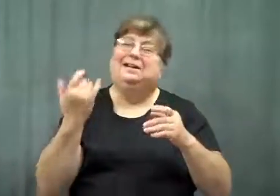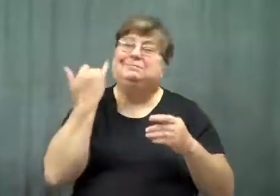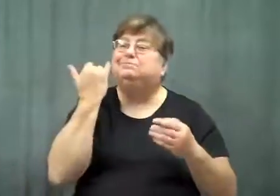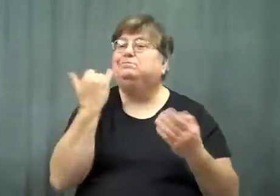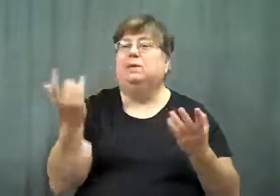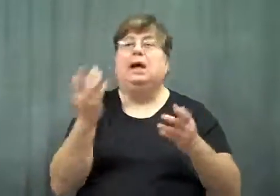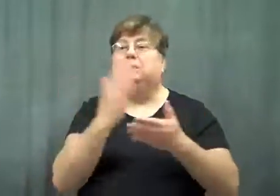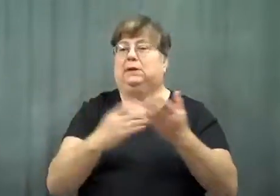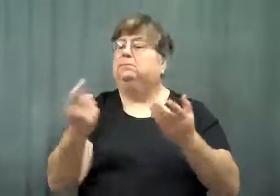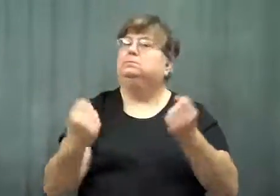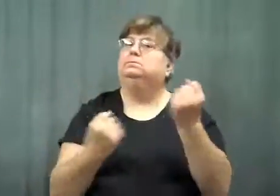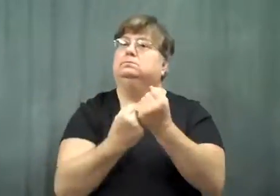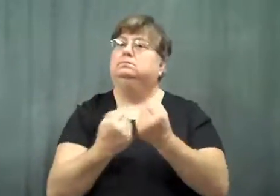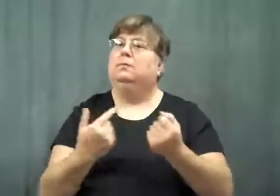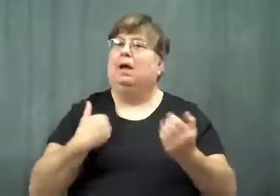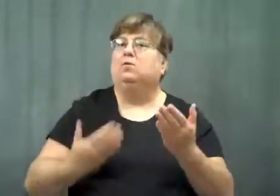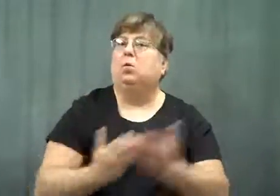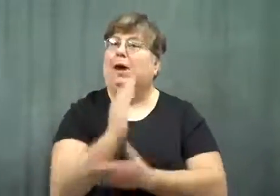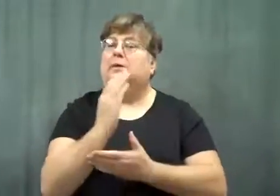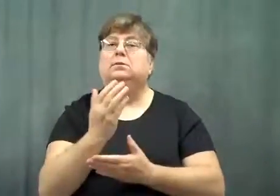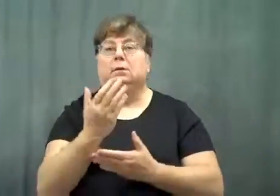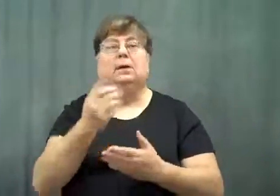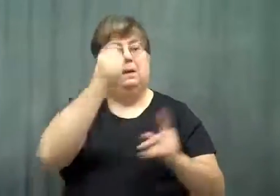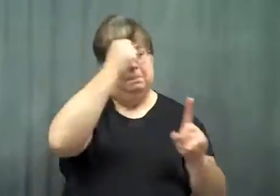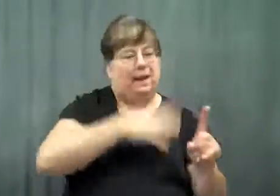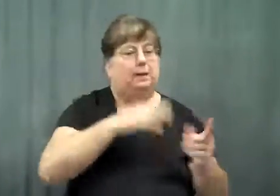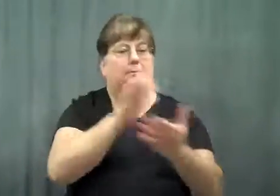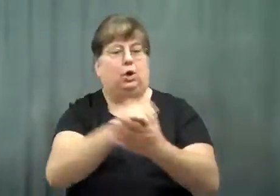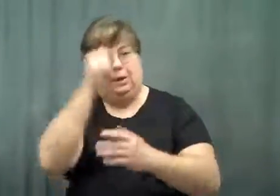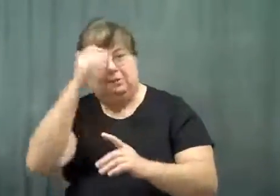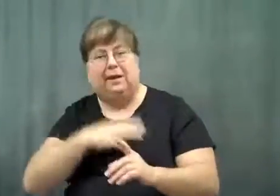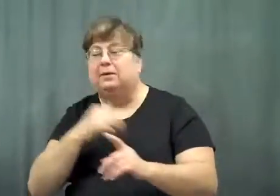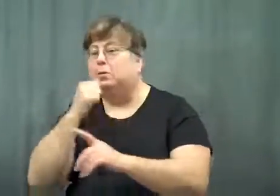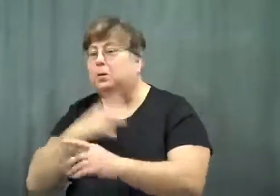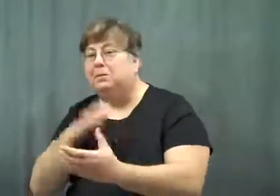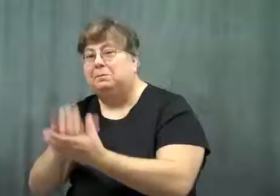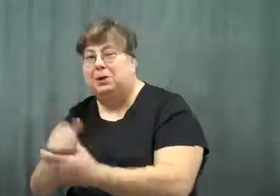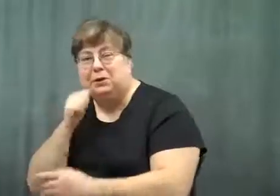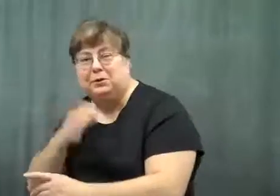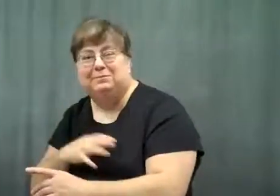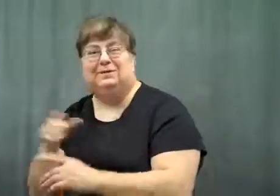One is the right to same-sex marriage.